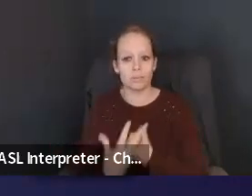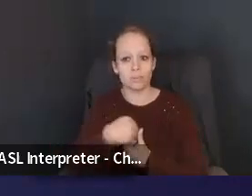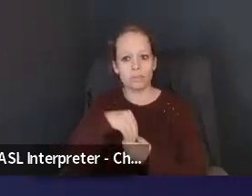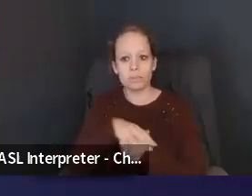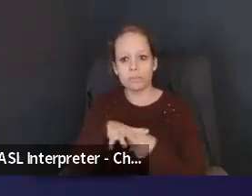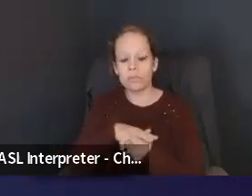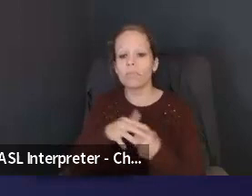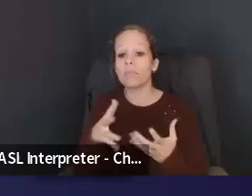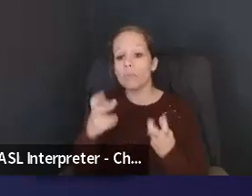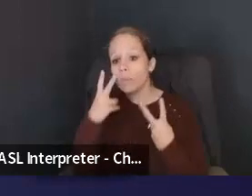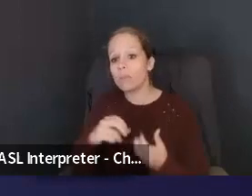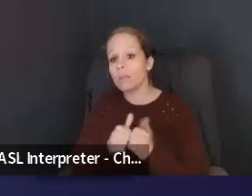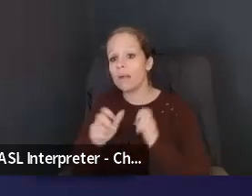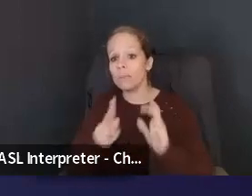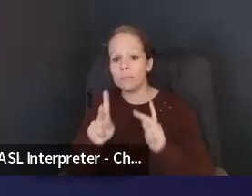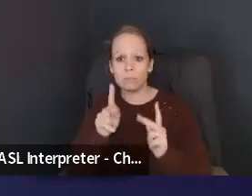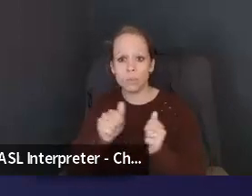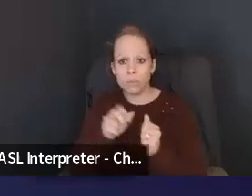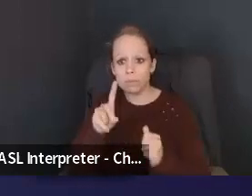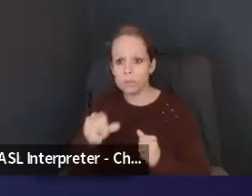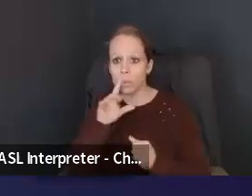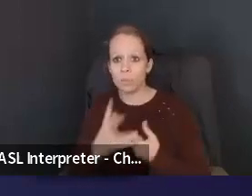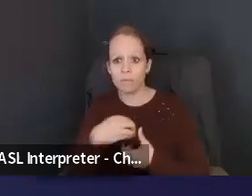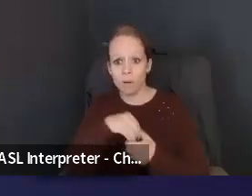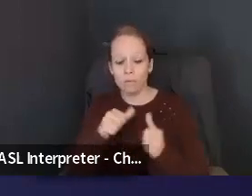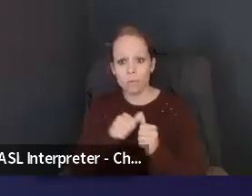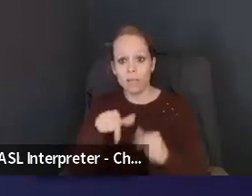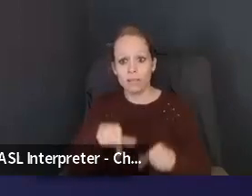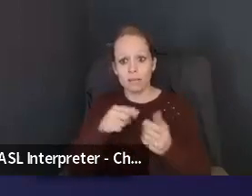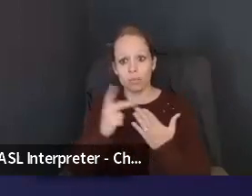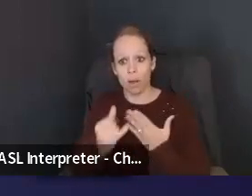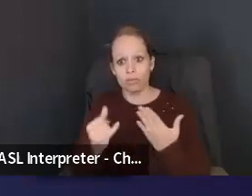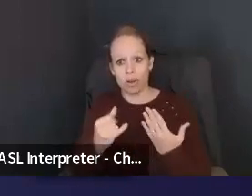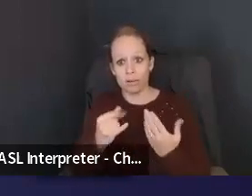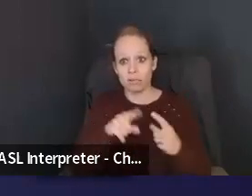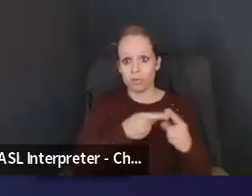disabilities be involved in all aspects of the project? Sometimes if the project is is working